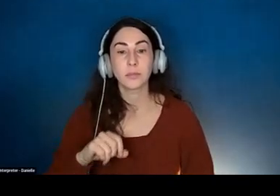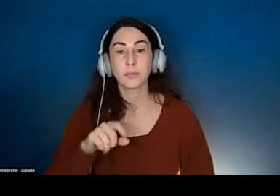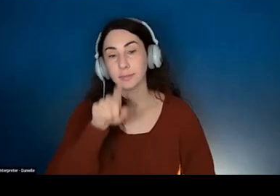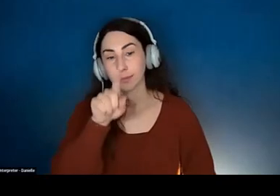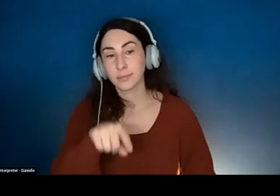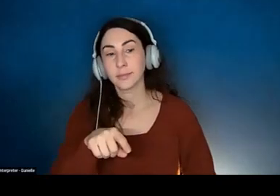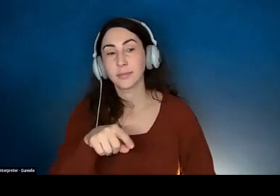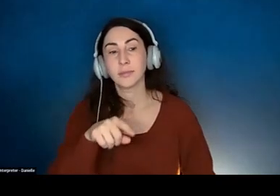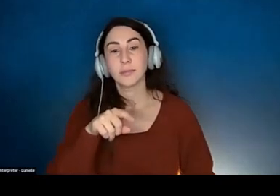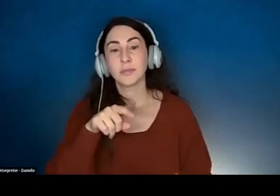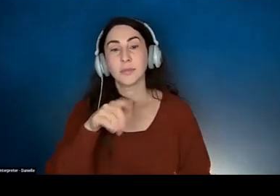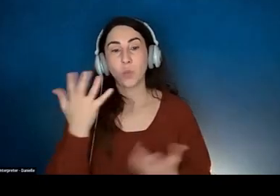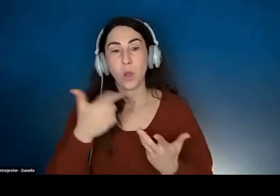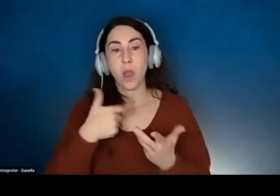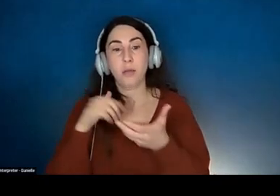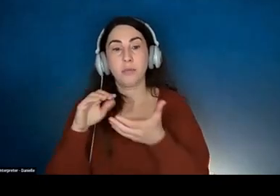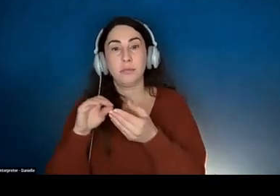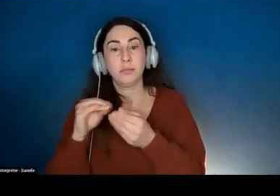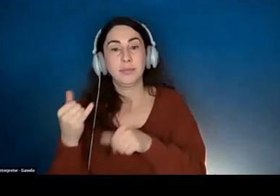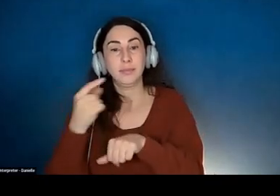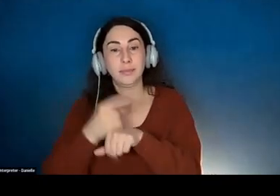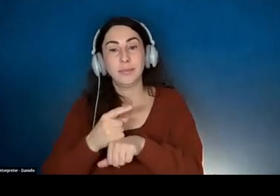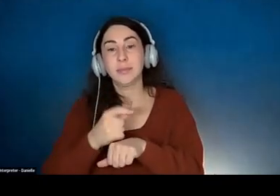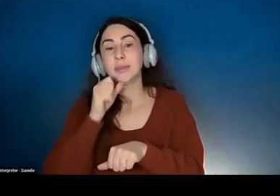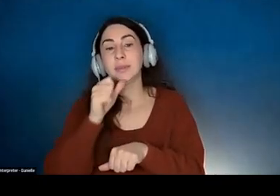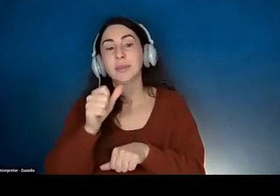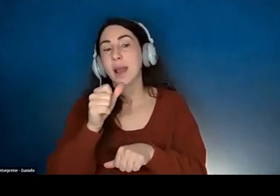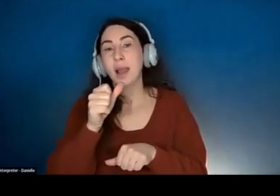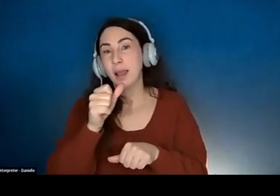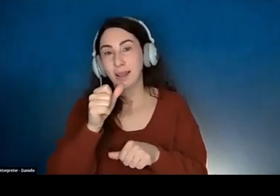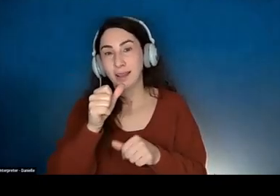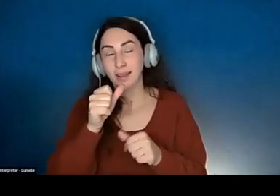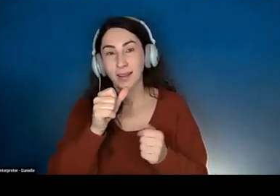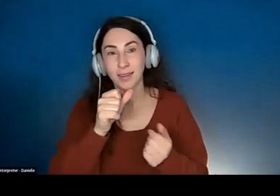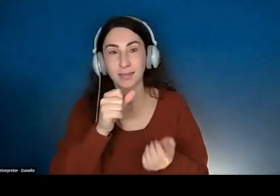endorsement by CMS or the US government. Next slide please.